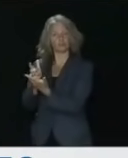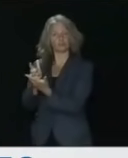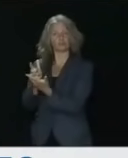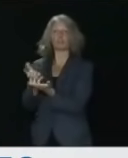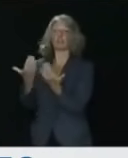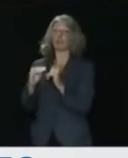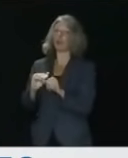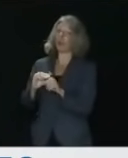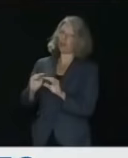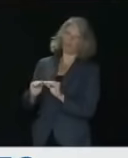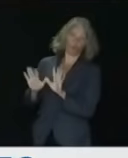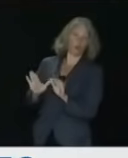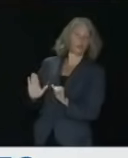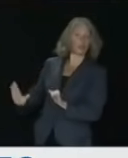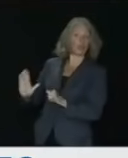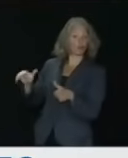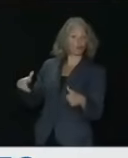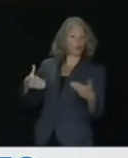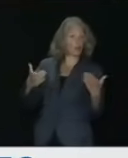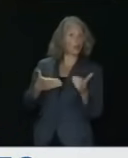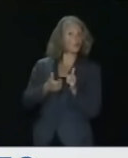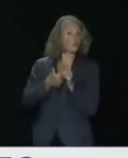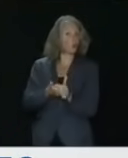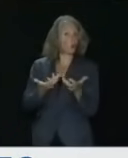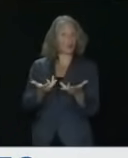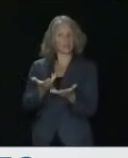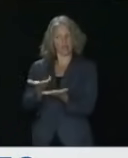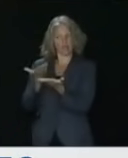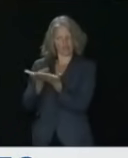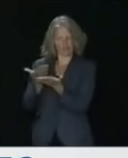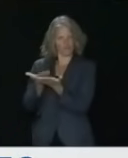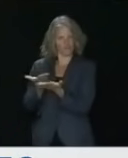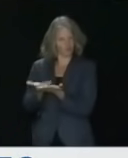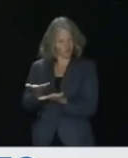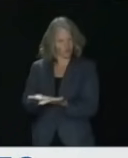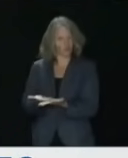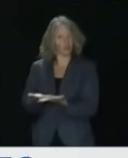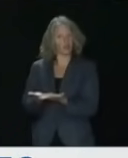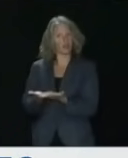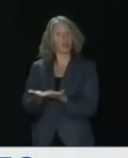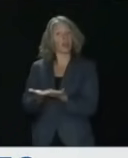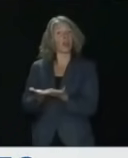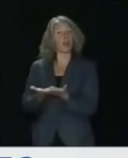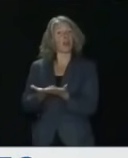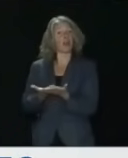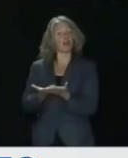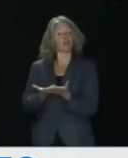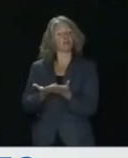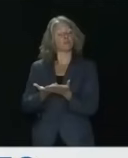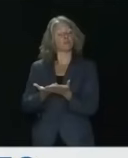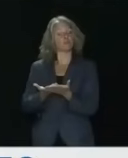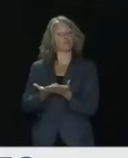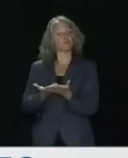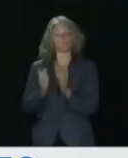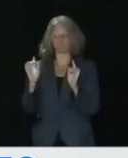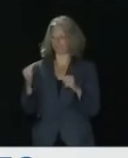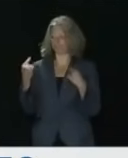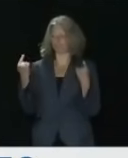WITH THE EVER-CHANGING CIRCUMSTANCES DURING THE PANDEMIC. NACI RECOMMENDS DAIGLES ARE BASED ON THE -- RECOMMENDATIONS